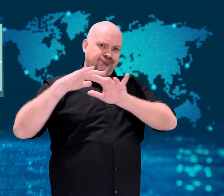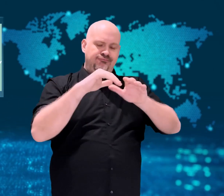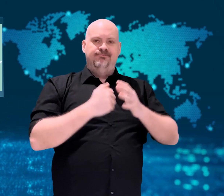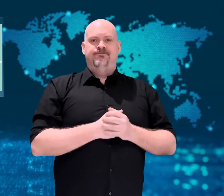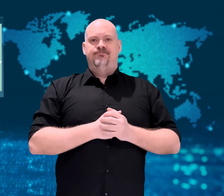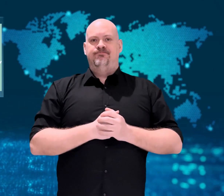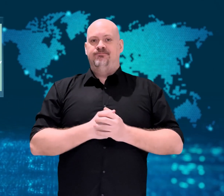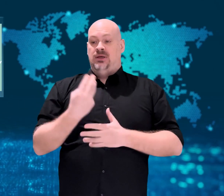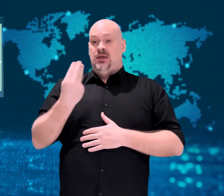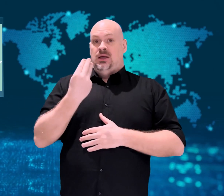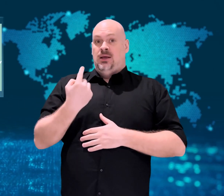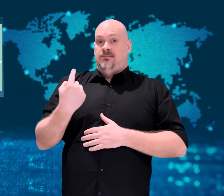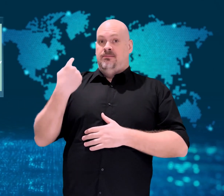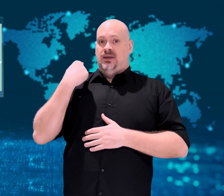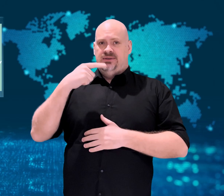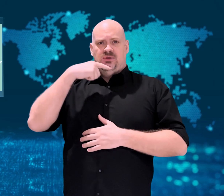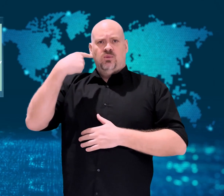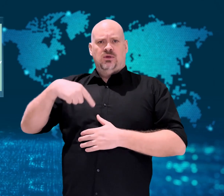On Monday,